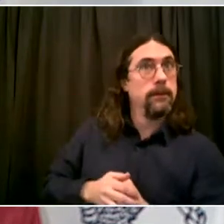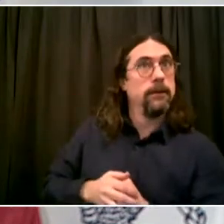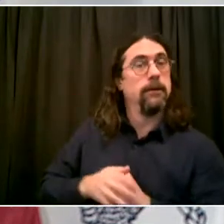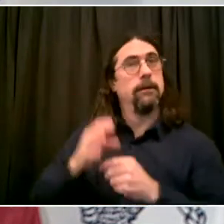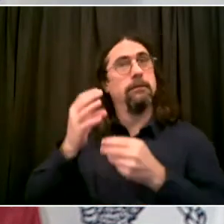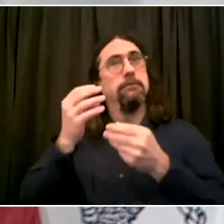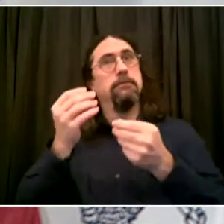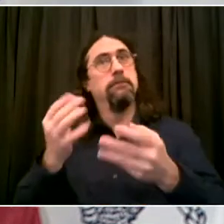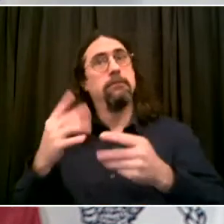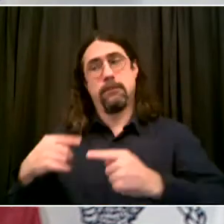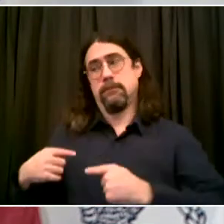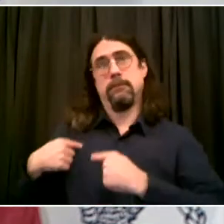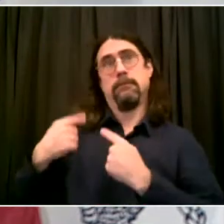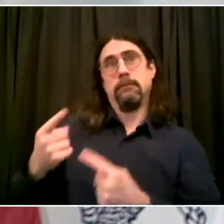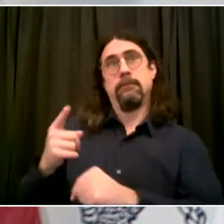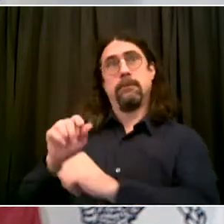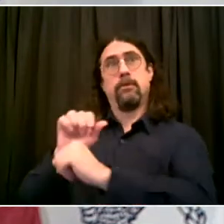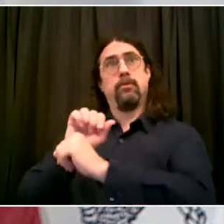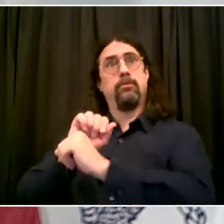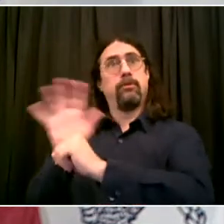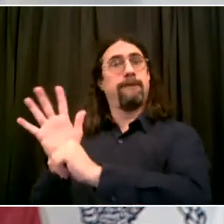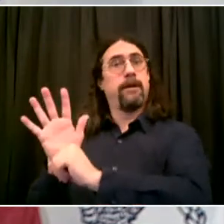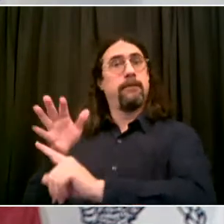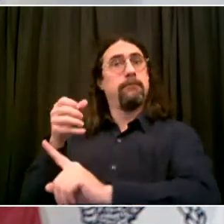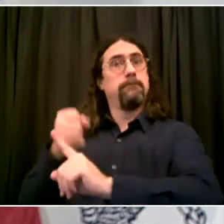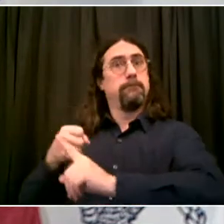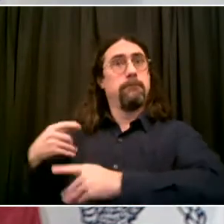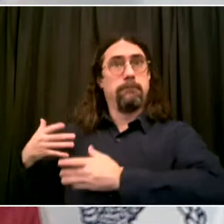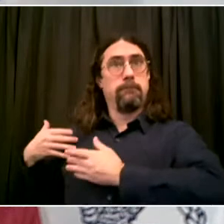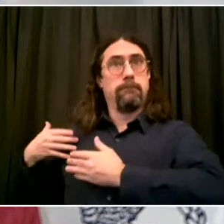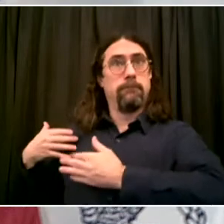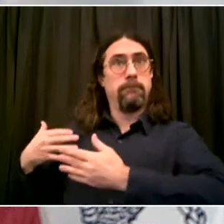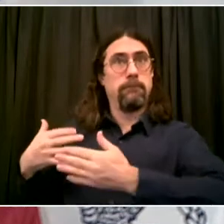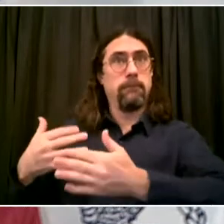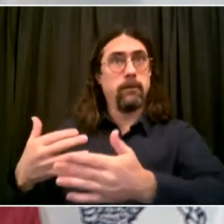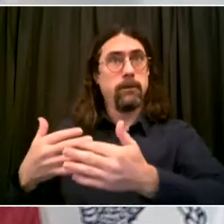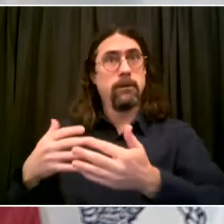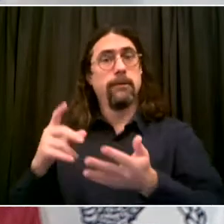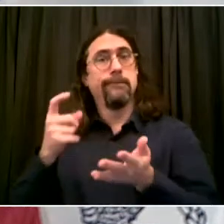EVERYTHING WE ARE EXPERIENCING WITH THIS ENTIRE CORONAVIRUS